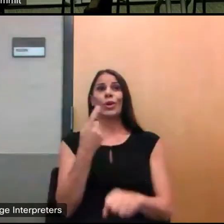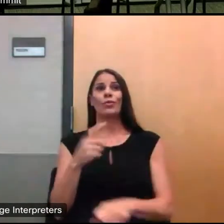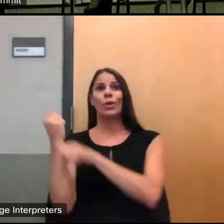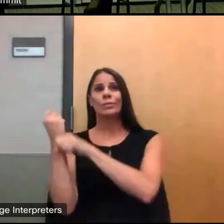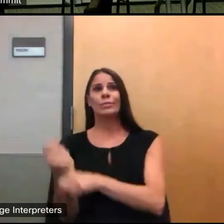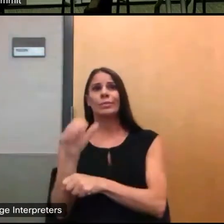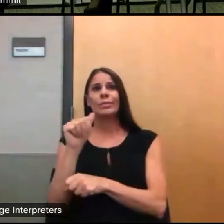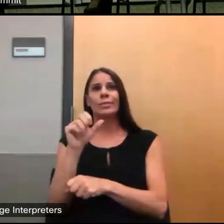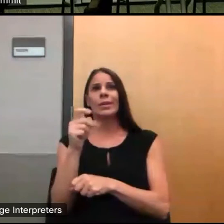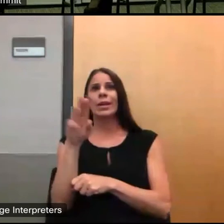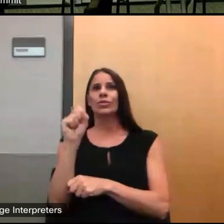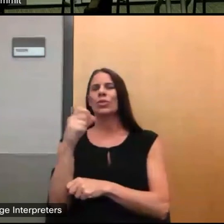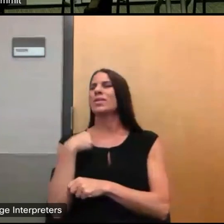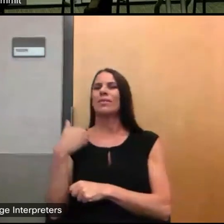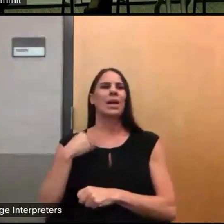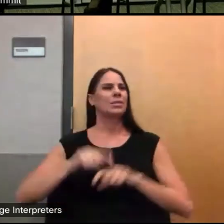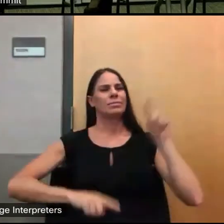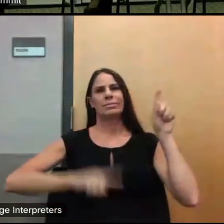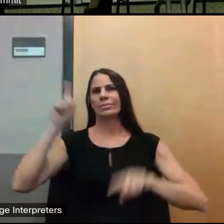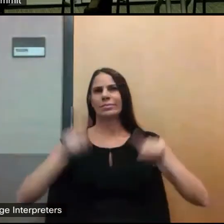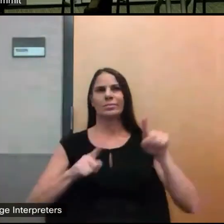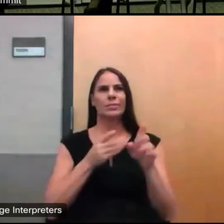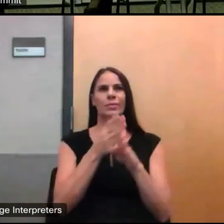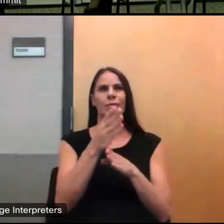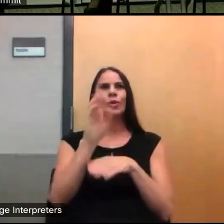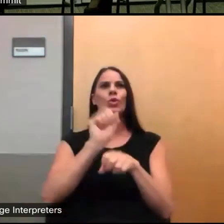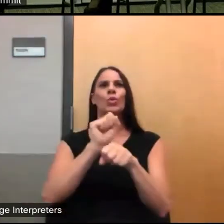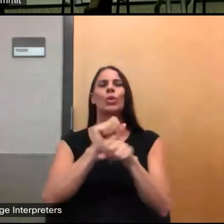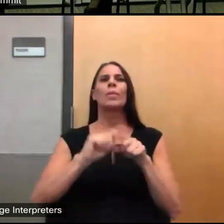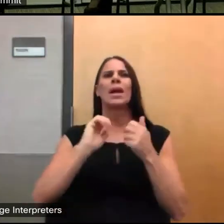random career. Um, but how do you, how do you leverage, how do you identify and then